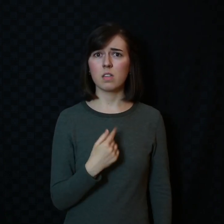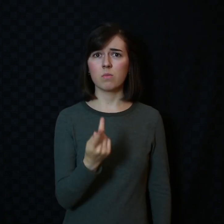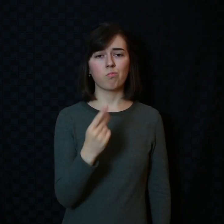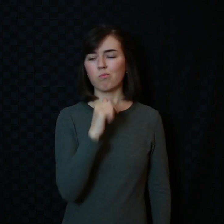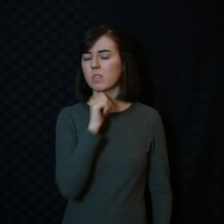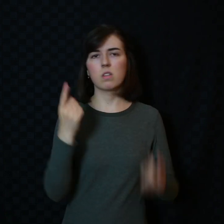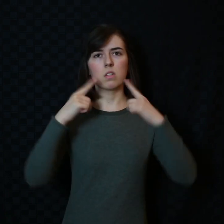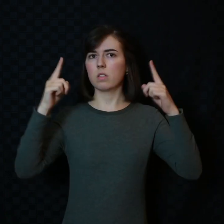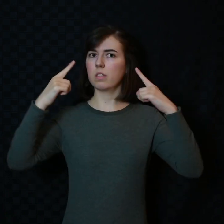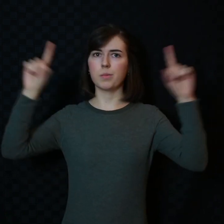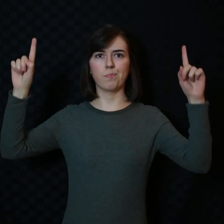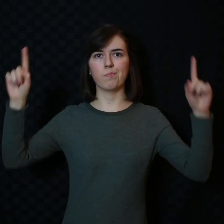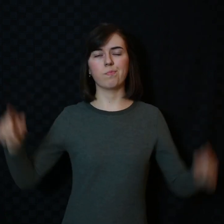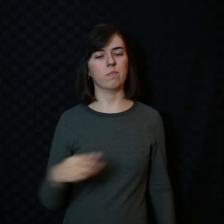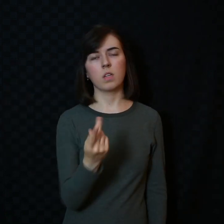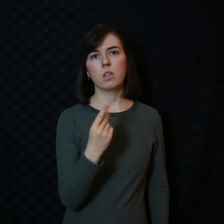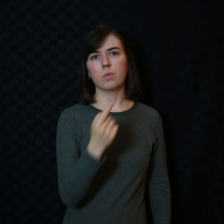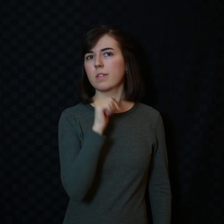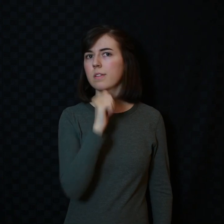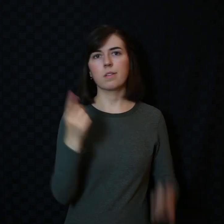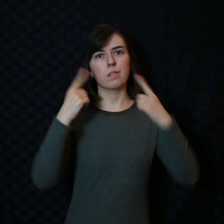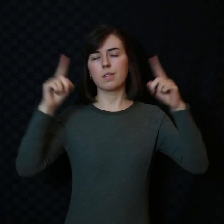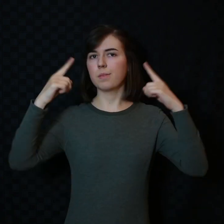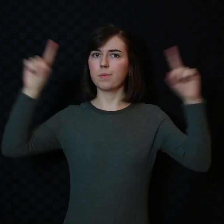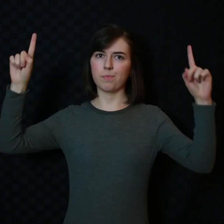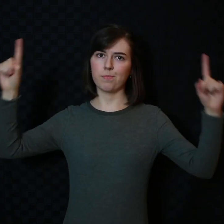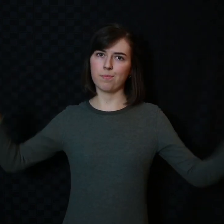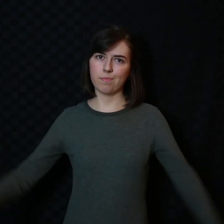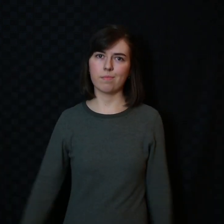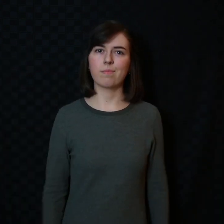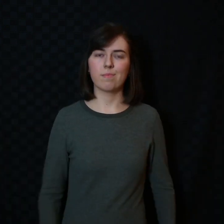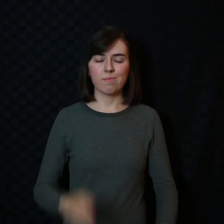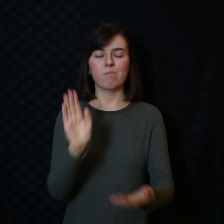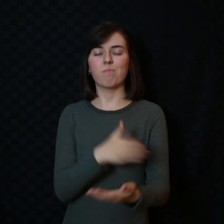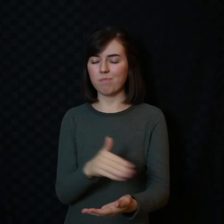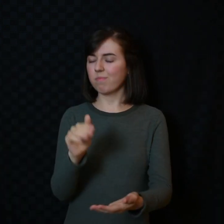But we not success, we not success